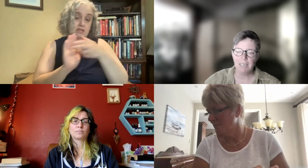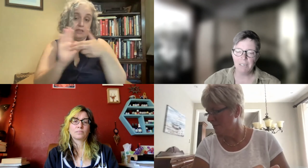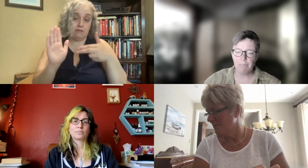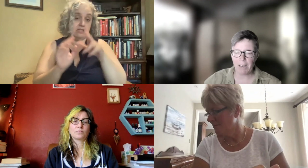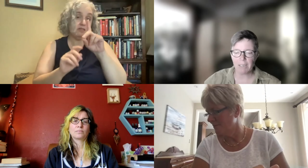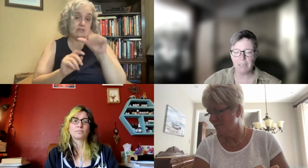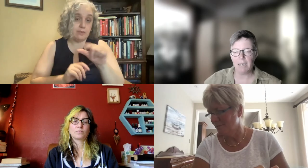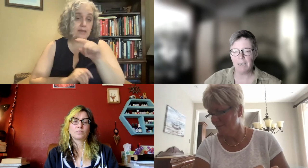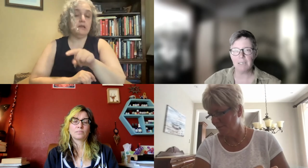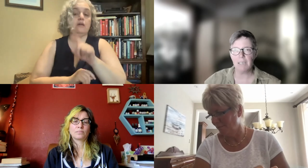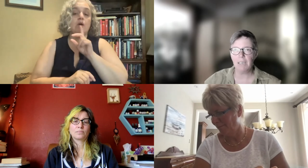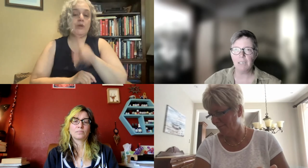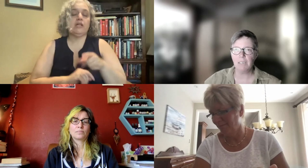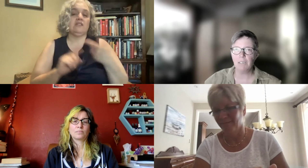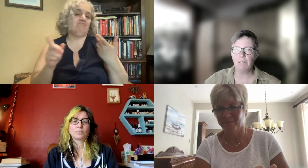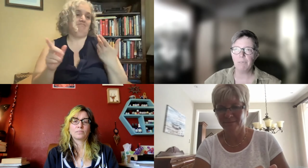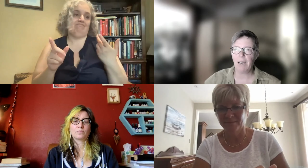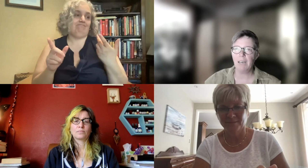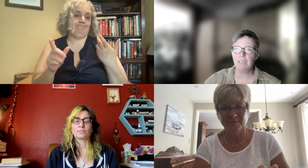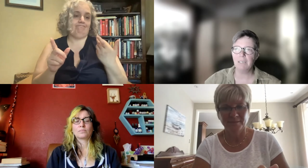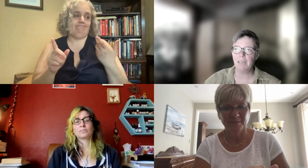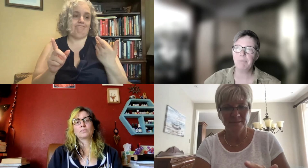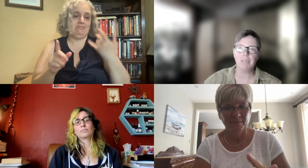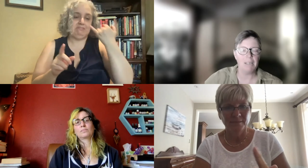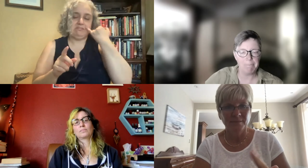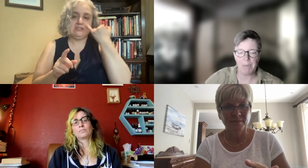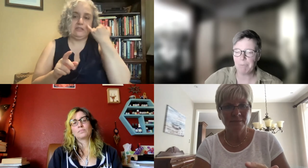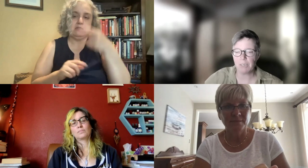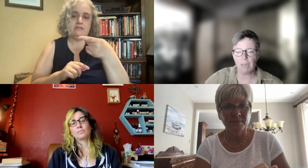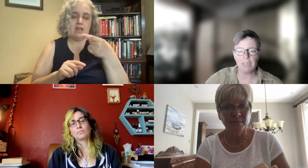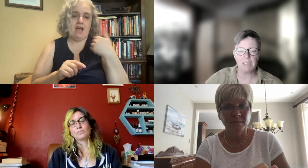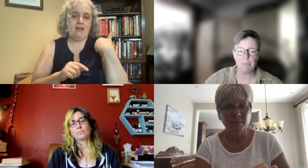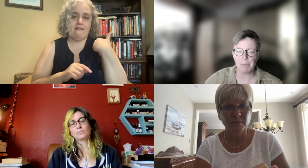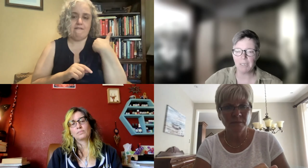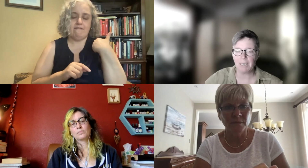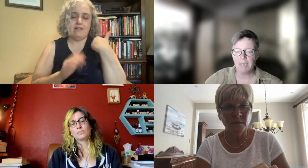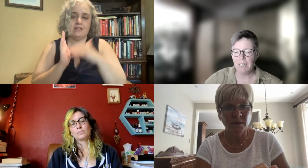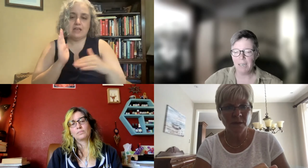the fact that, say, you've had an episodic disability and